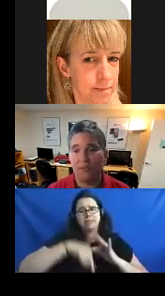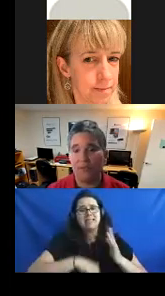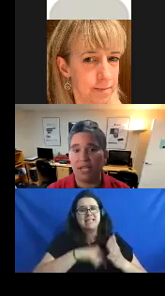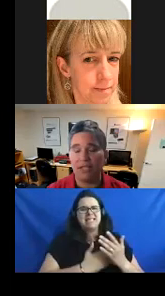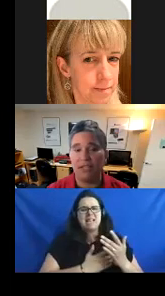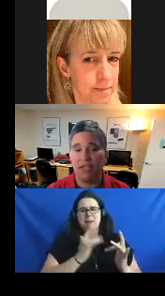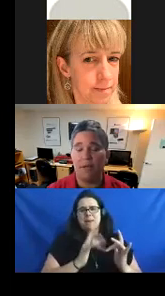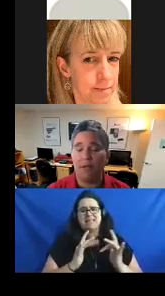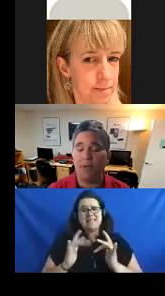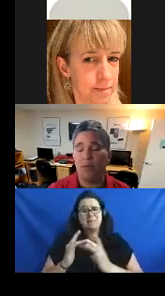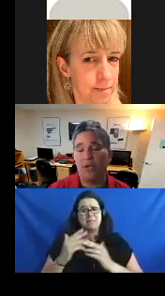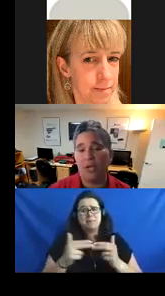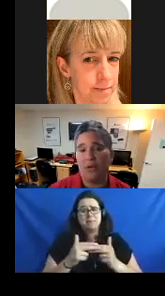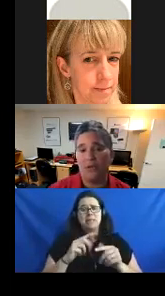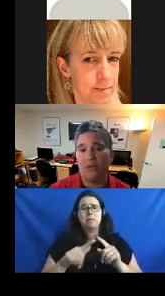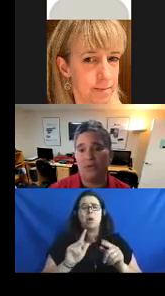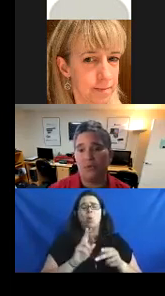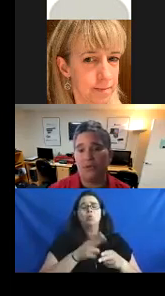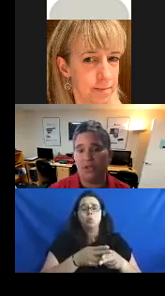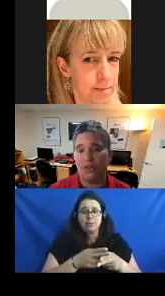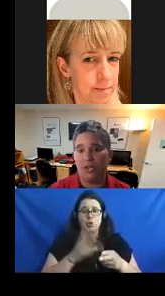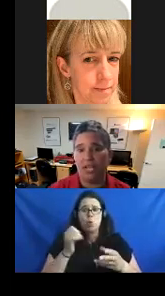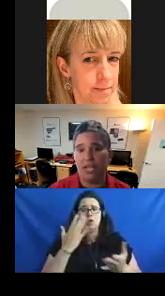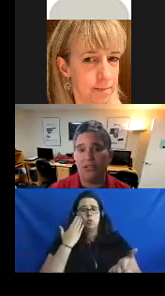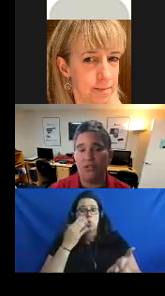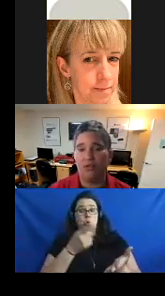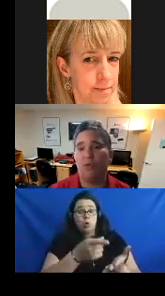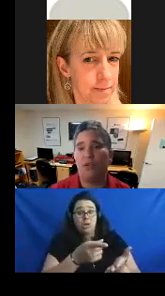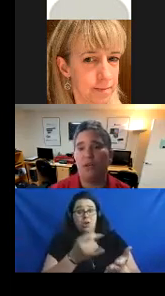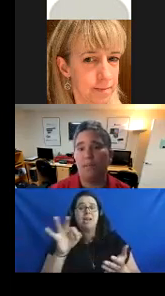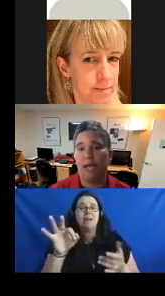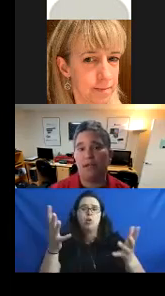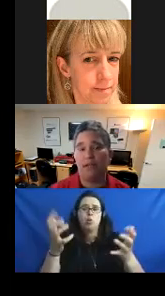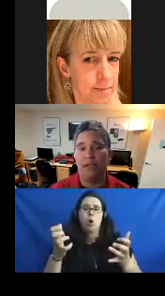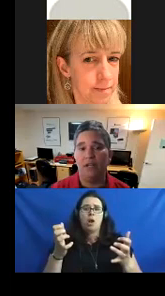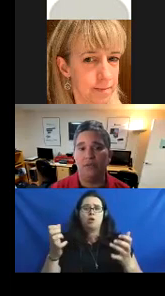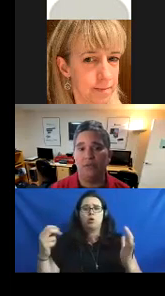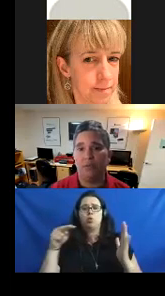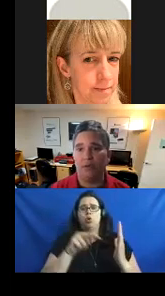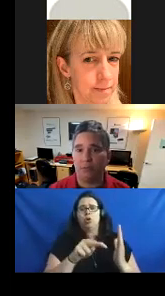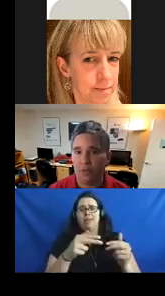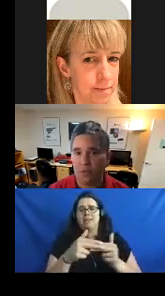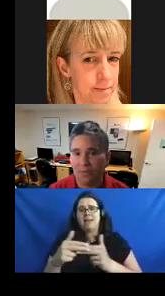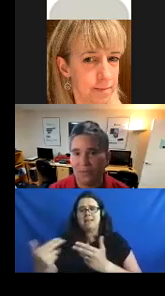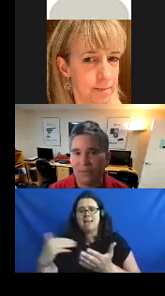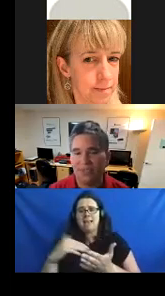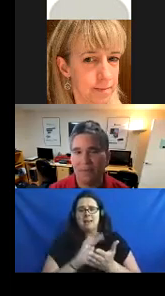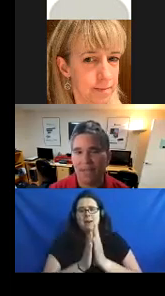SLIDES, BUT I WANT TO POINT THEM OUT SO YOU KNOW THEY ARE HERE IN CASE YOU WANT TO COME BACK TO GET MORE FAMILIAR WITH SOME OF THOSE COMMANDS.